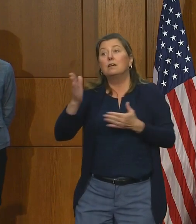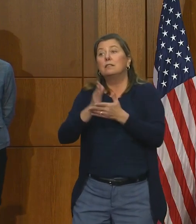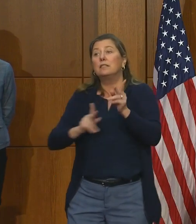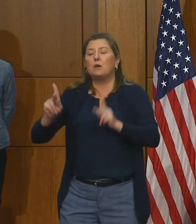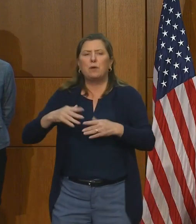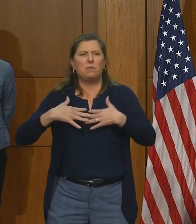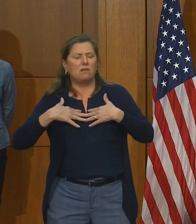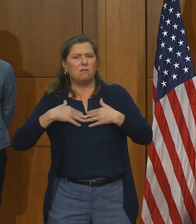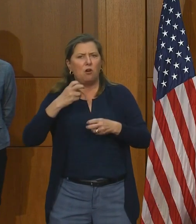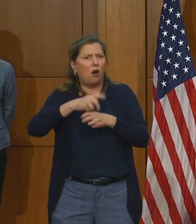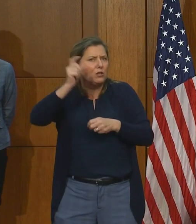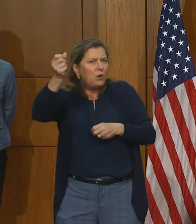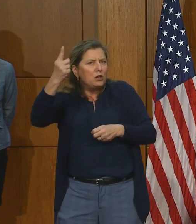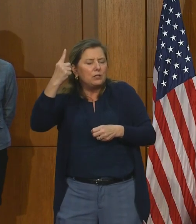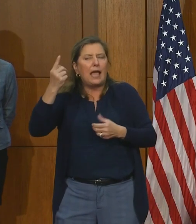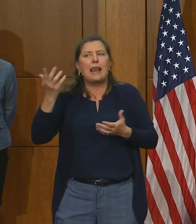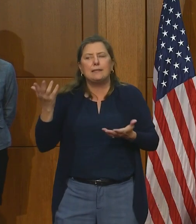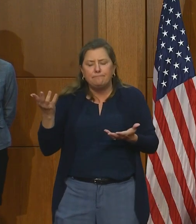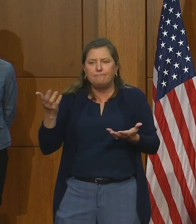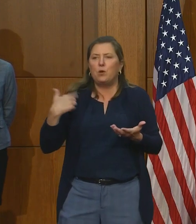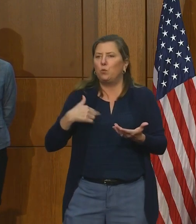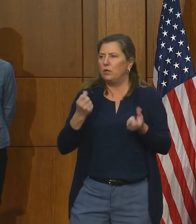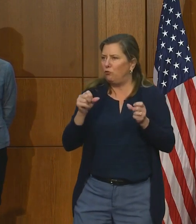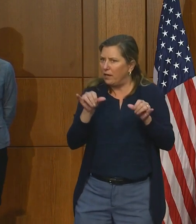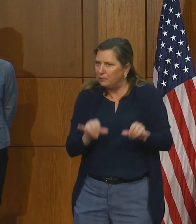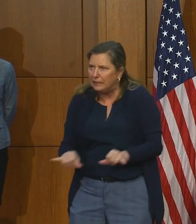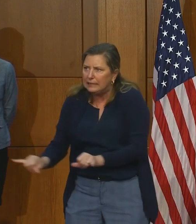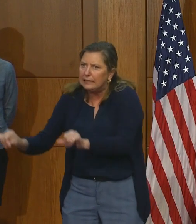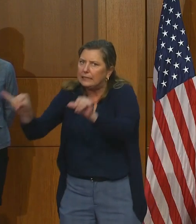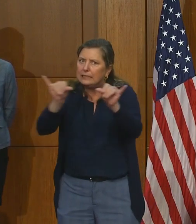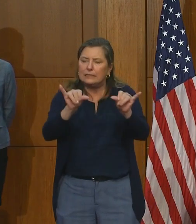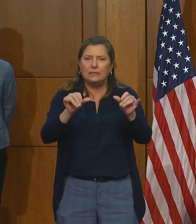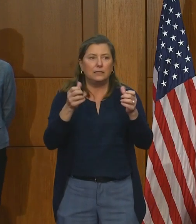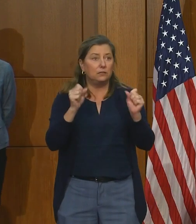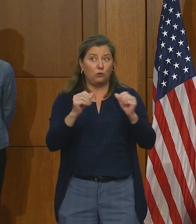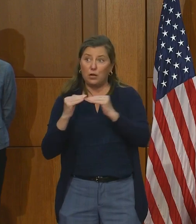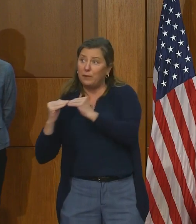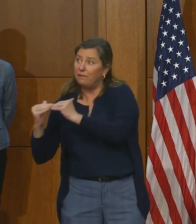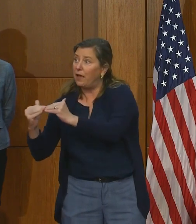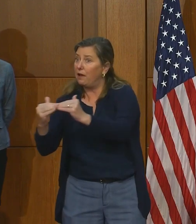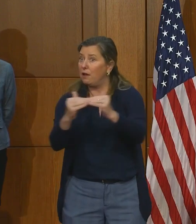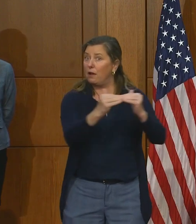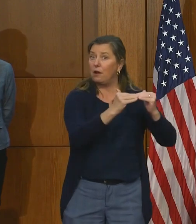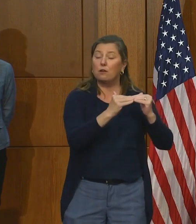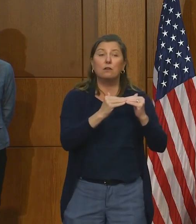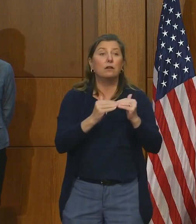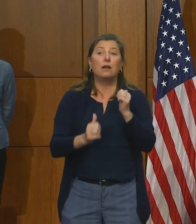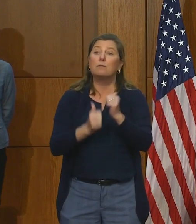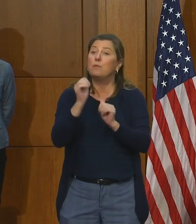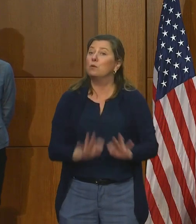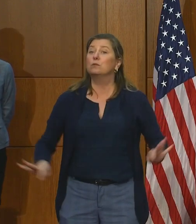SO WHILE I'M SURE THE THIS THAT I ARE FOR SOME IN THE TO ON